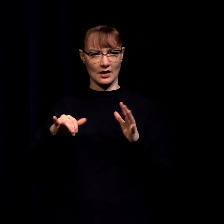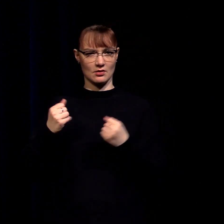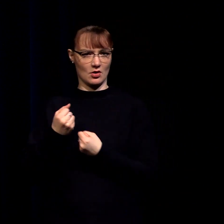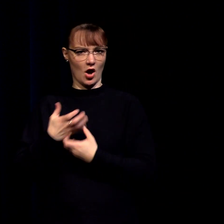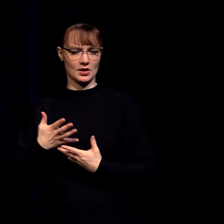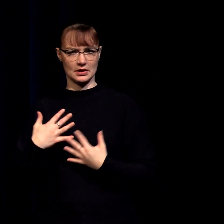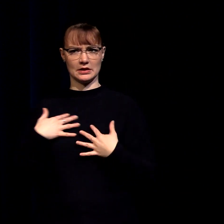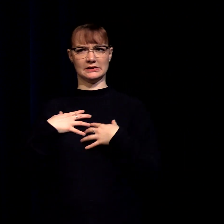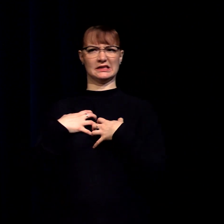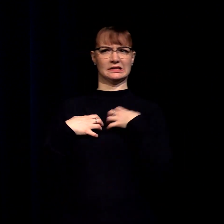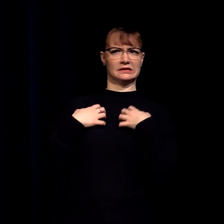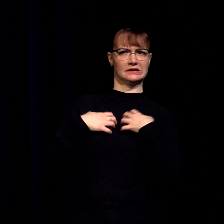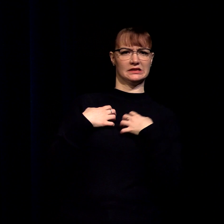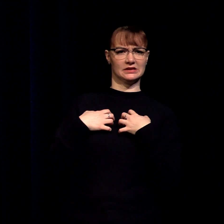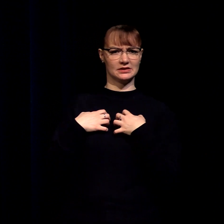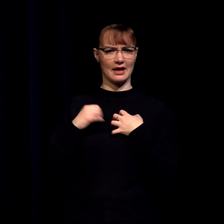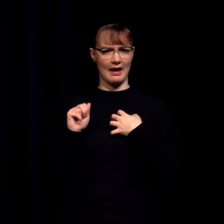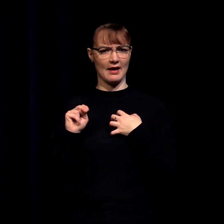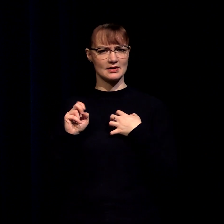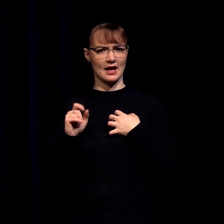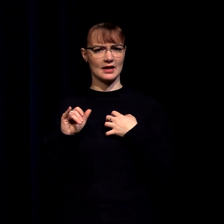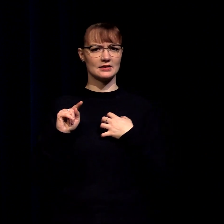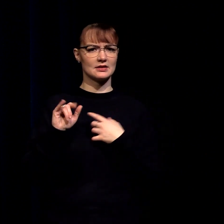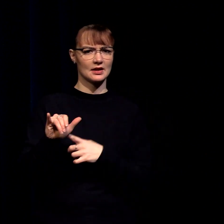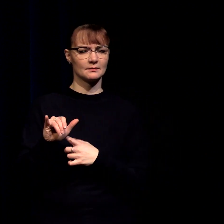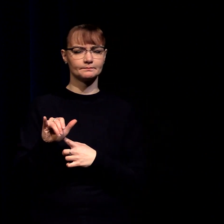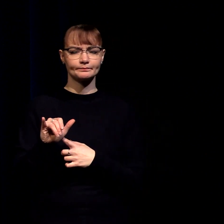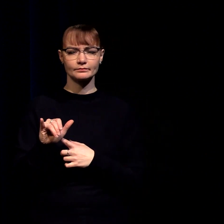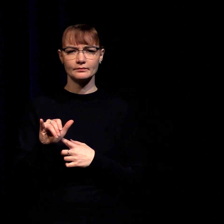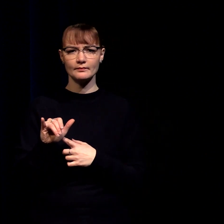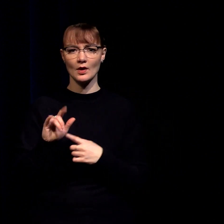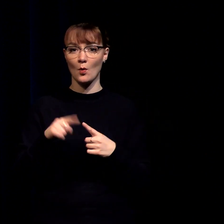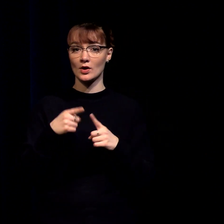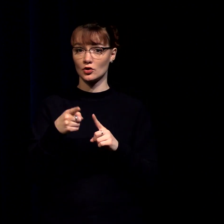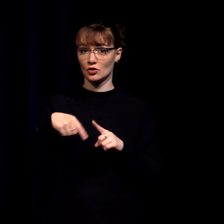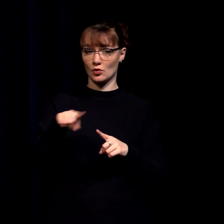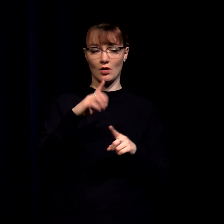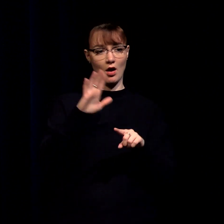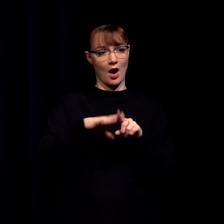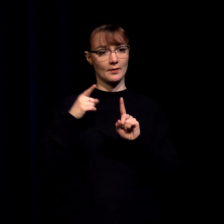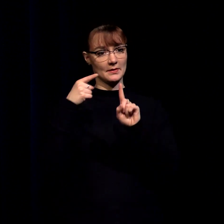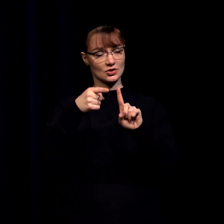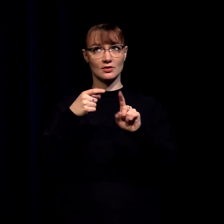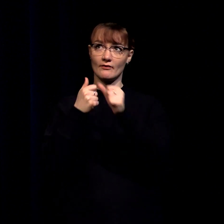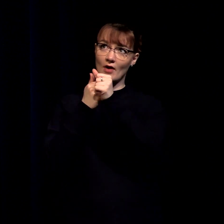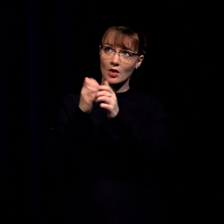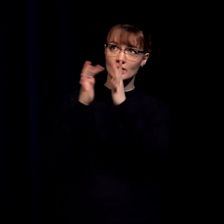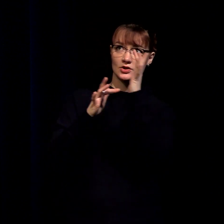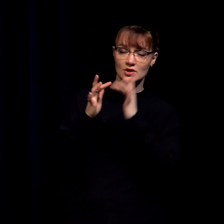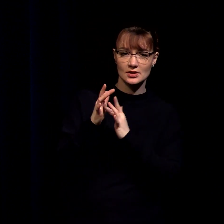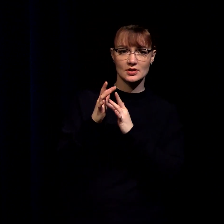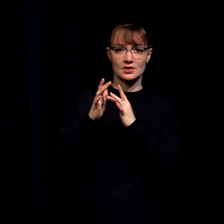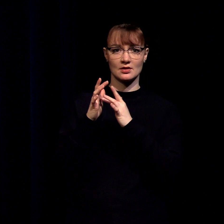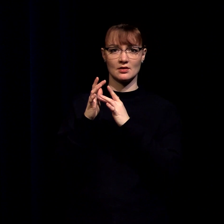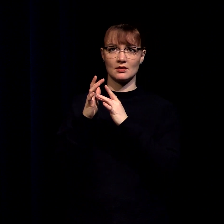the Kingdom of God, when you are on mission, the cost of it, being a disciple of being on mission with Jesus cost us our